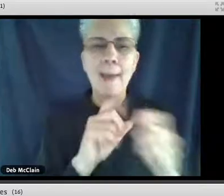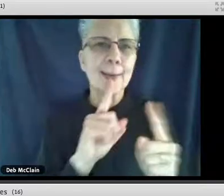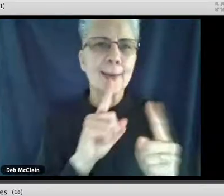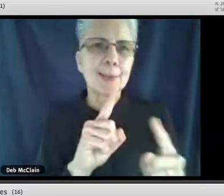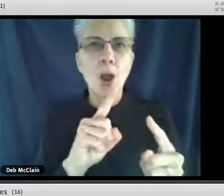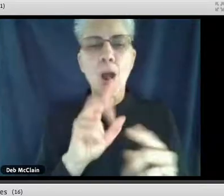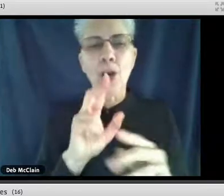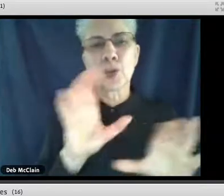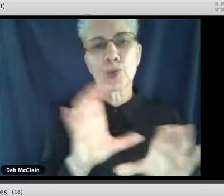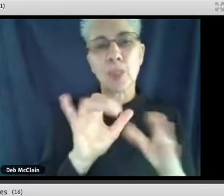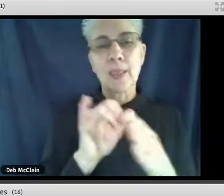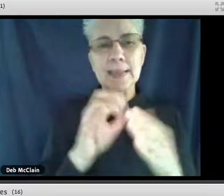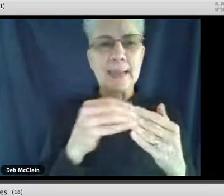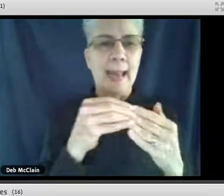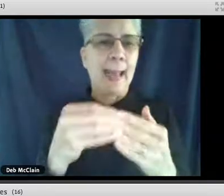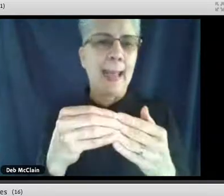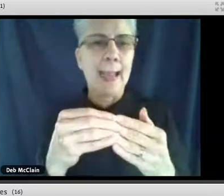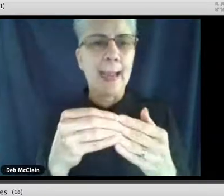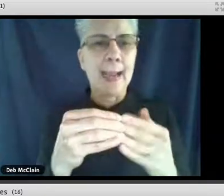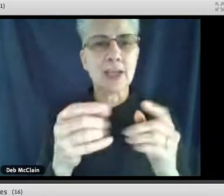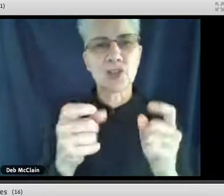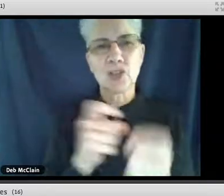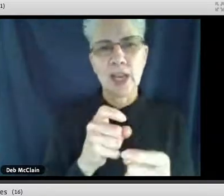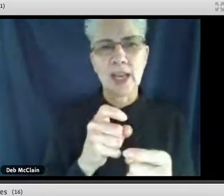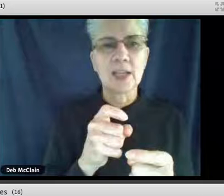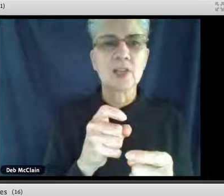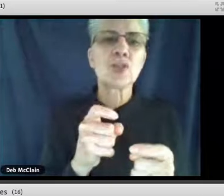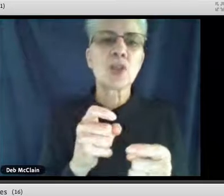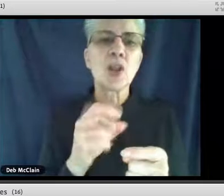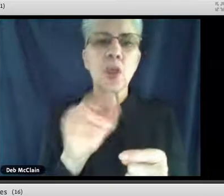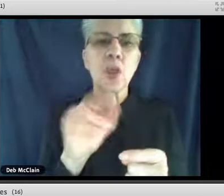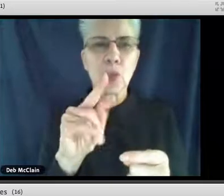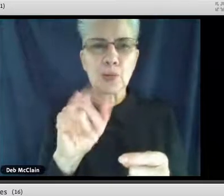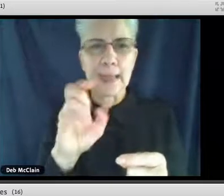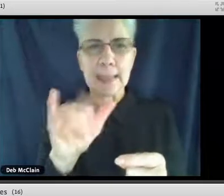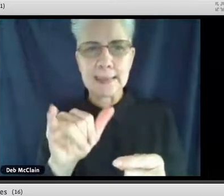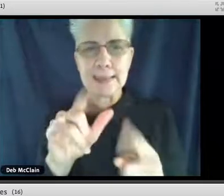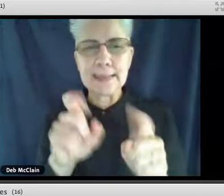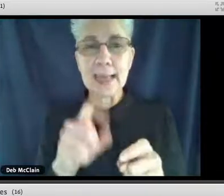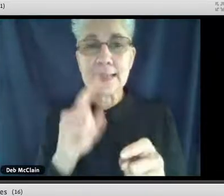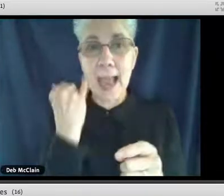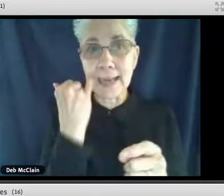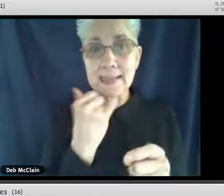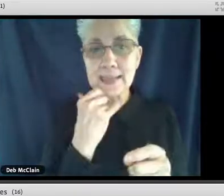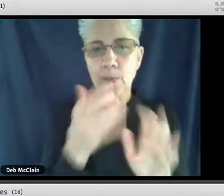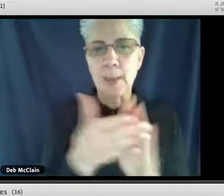can change the usability test. The idea of this is to stay as neutral as possible